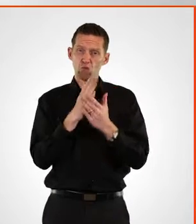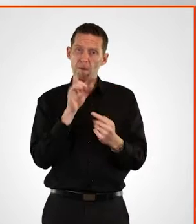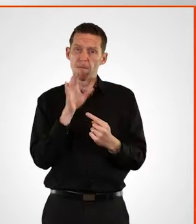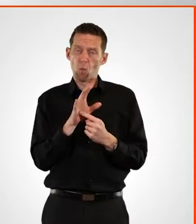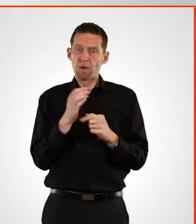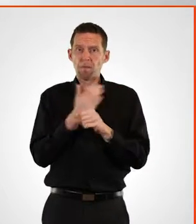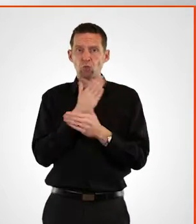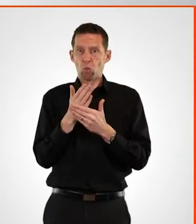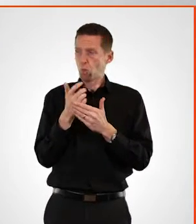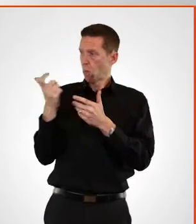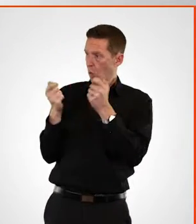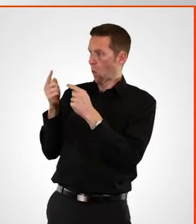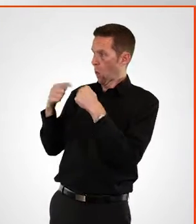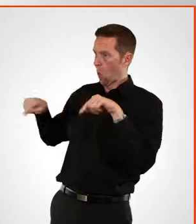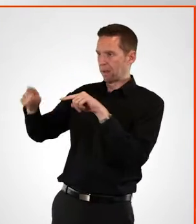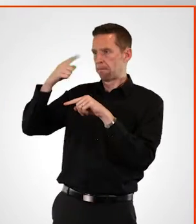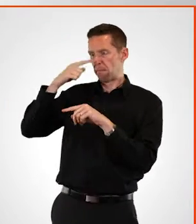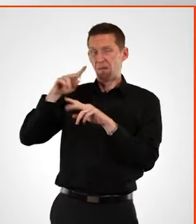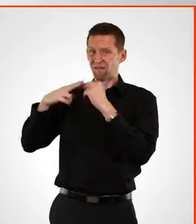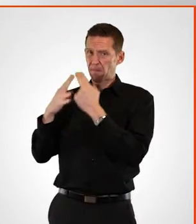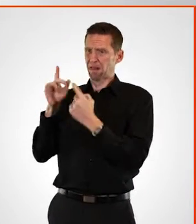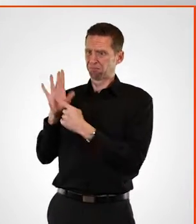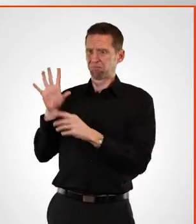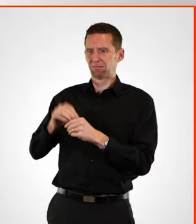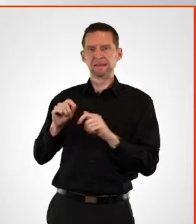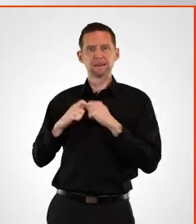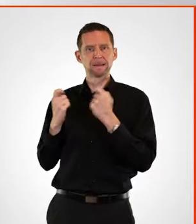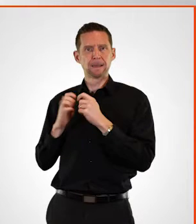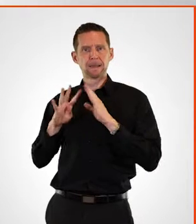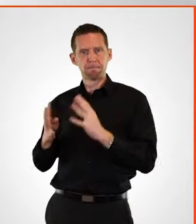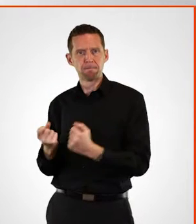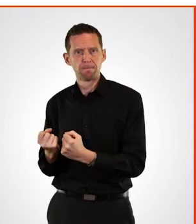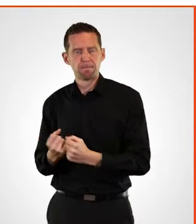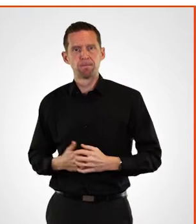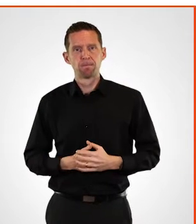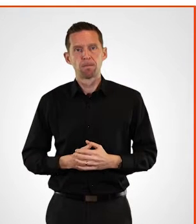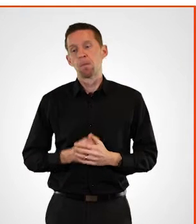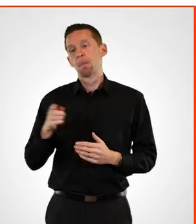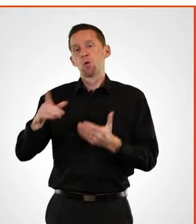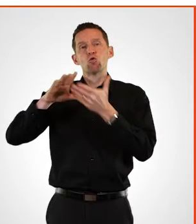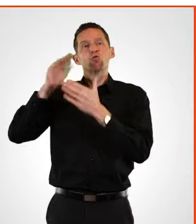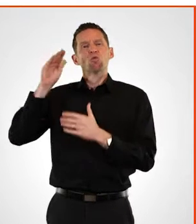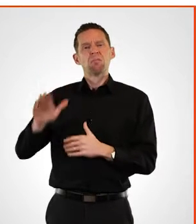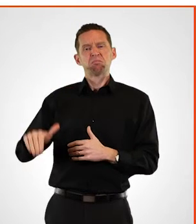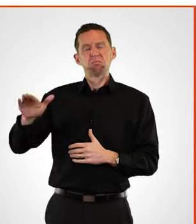These are very important people that need to be involved in that team. As a student gets older,